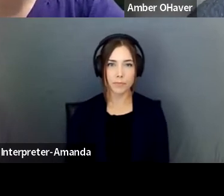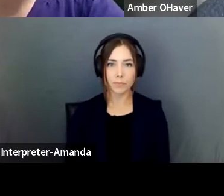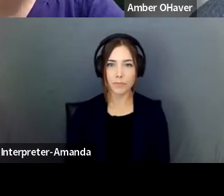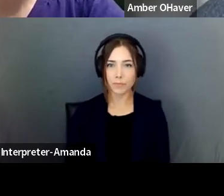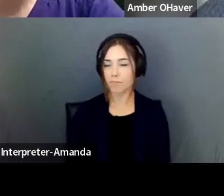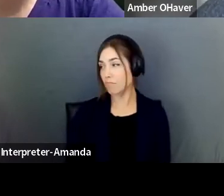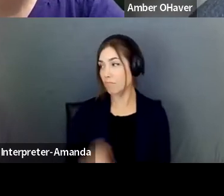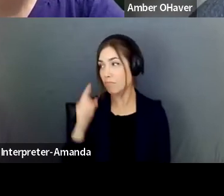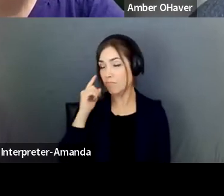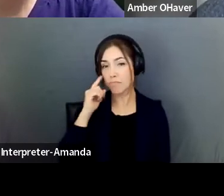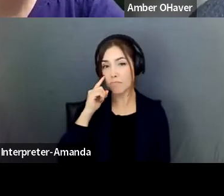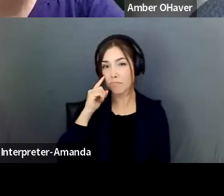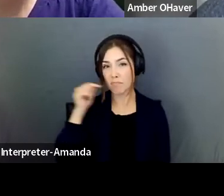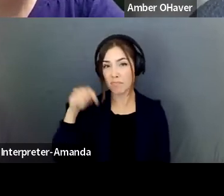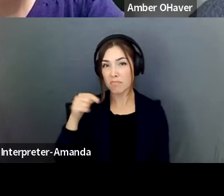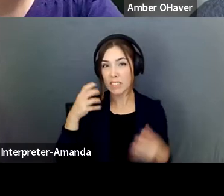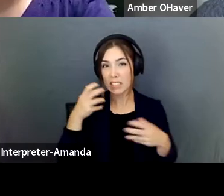This rule is an independent living.